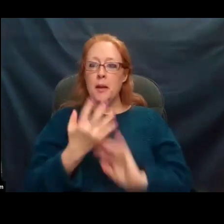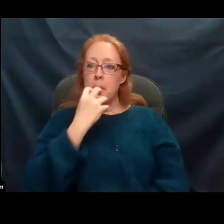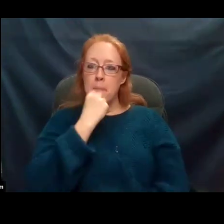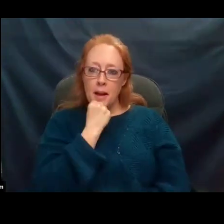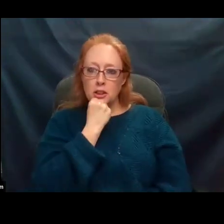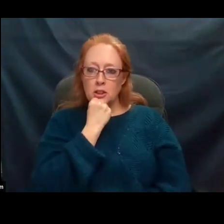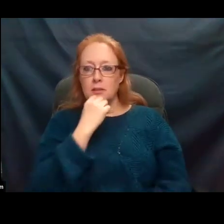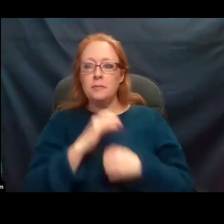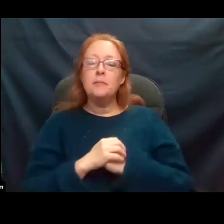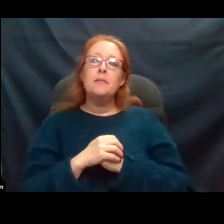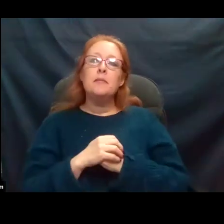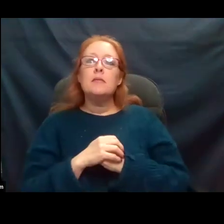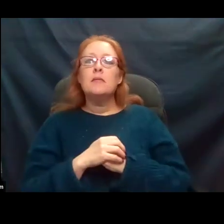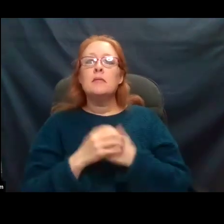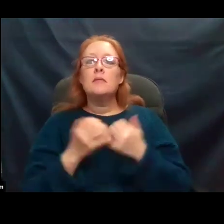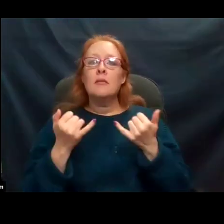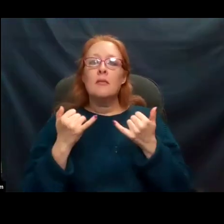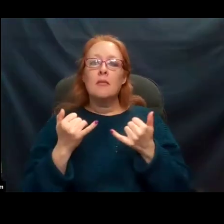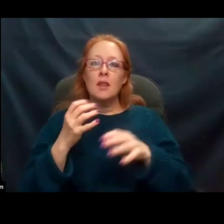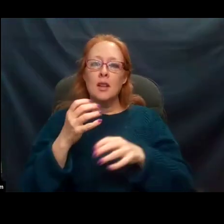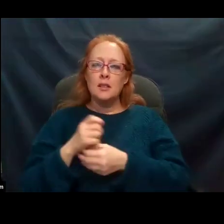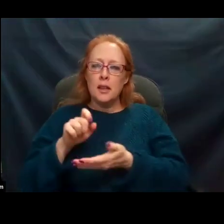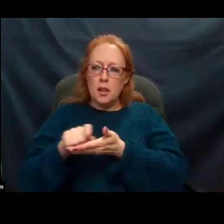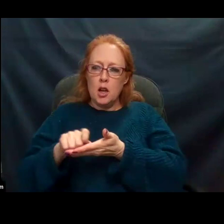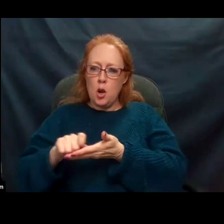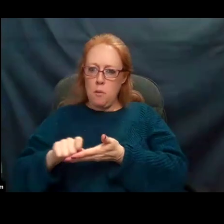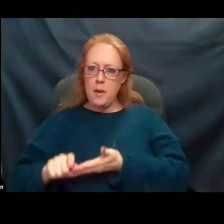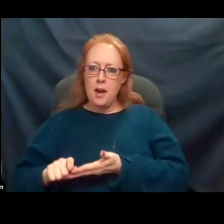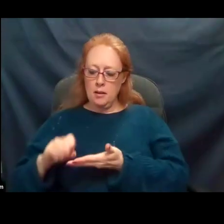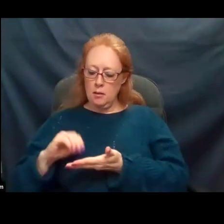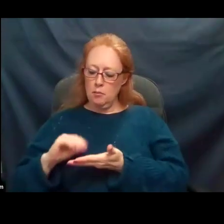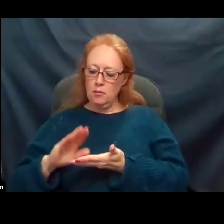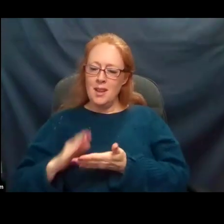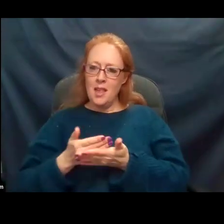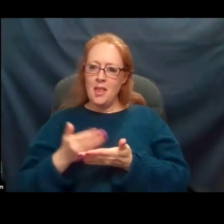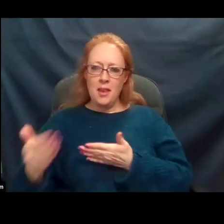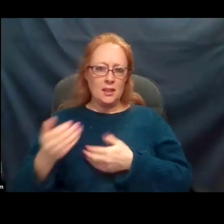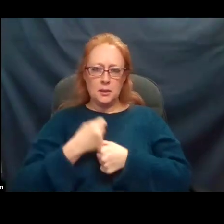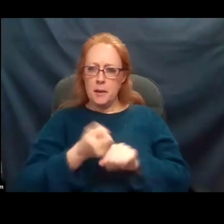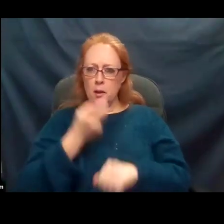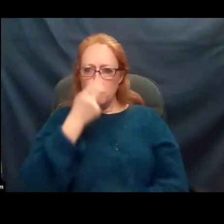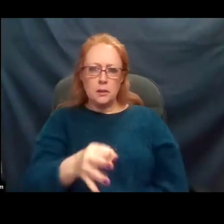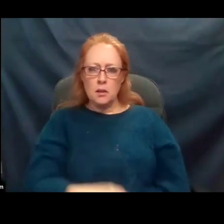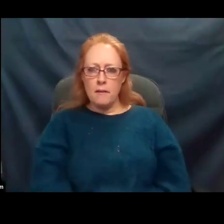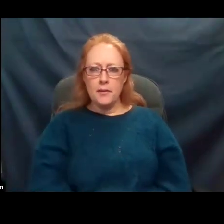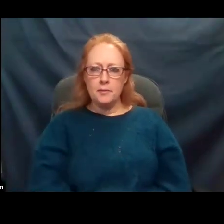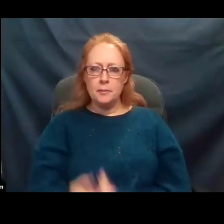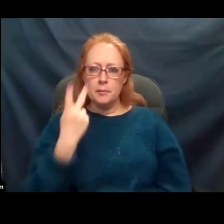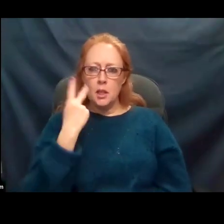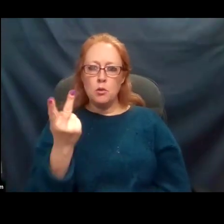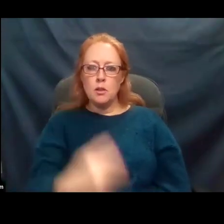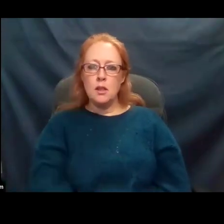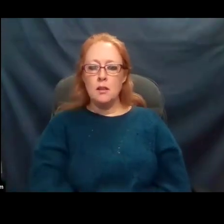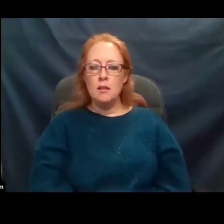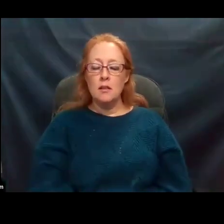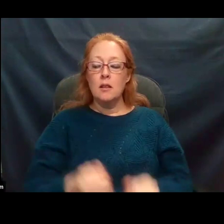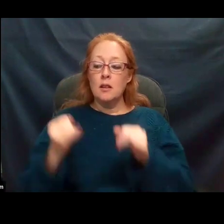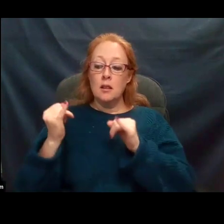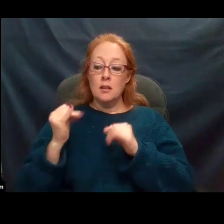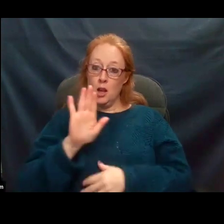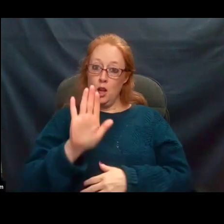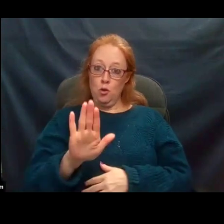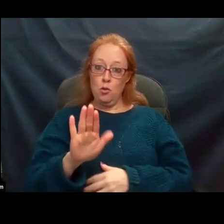Getting passionate about something.